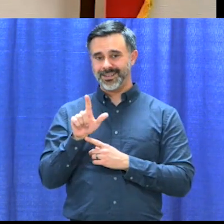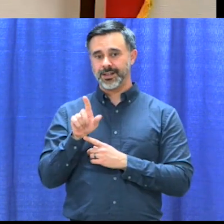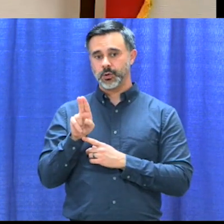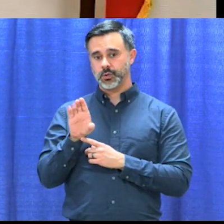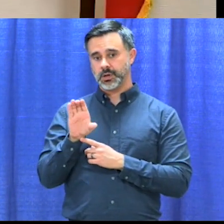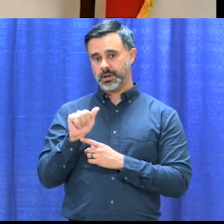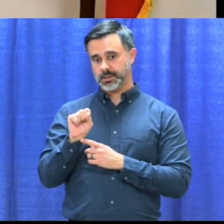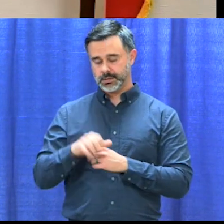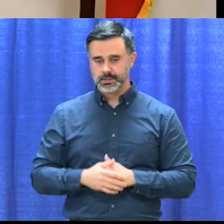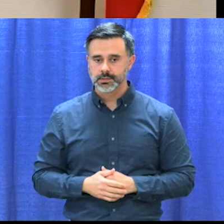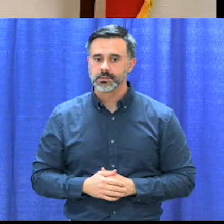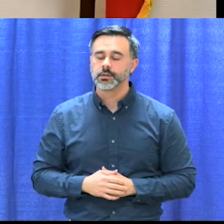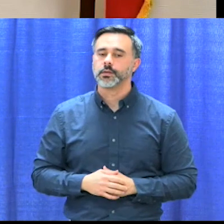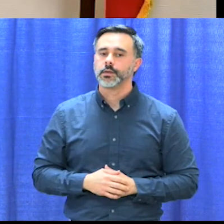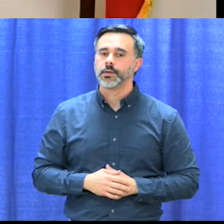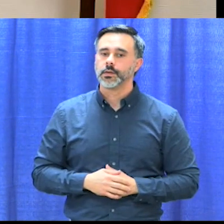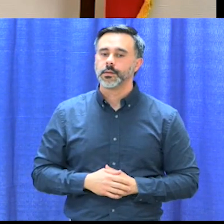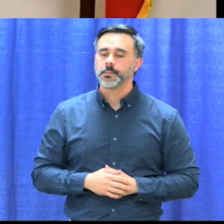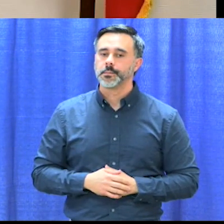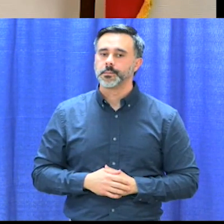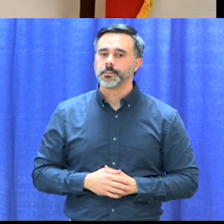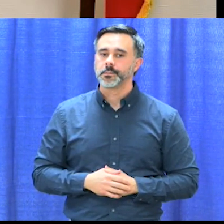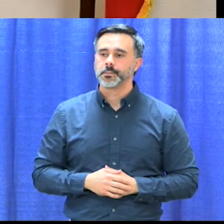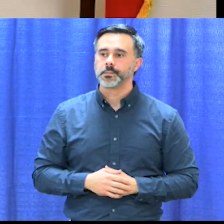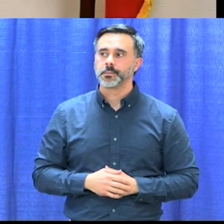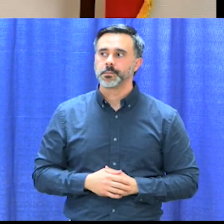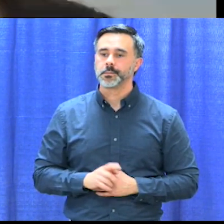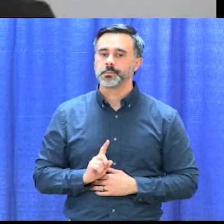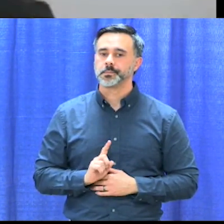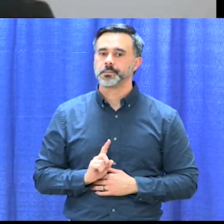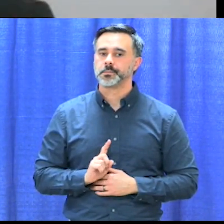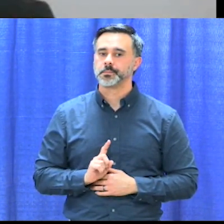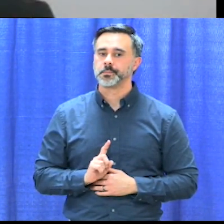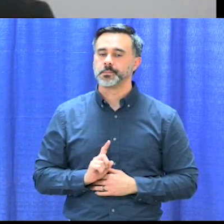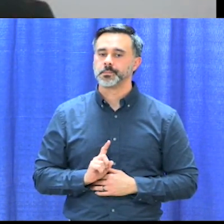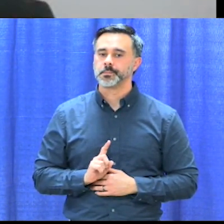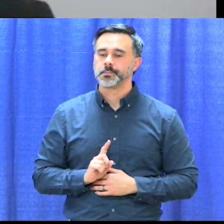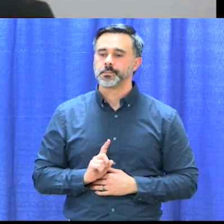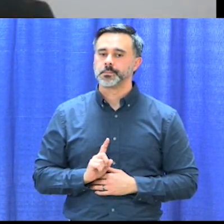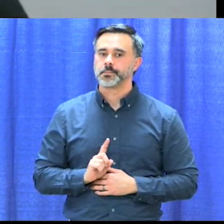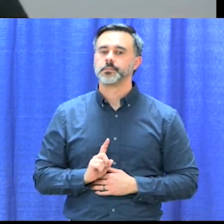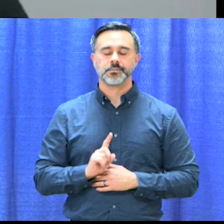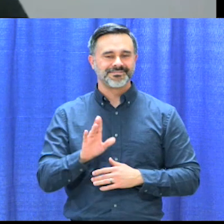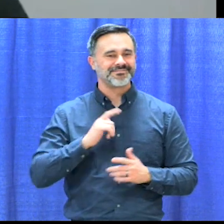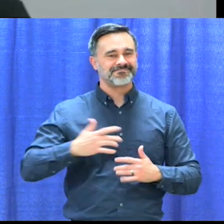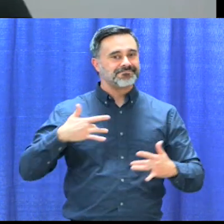[Bernadette Lucas- Chief Academic Officer, Inglewood Unified School District speaking] I'm so excited to be here.